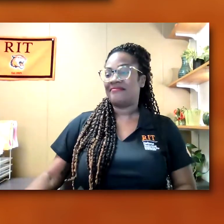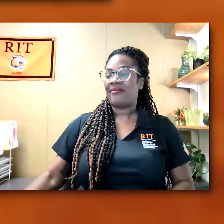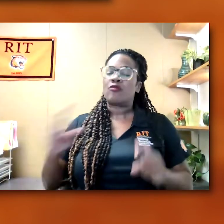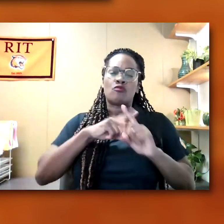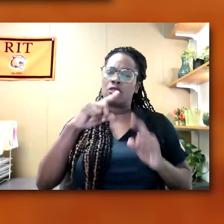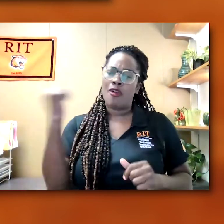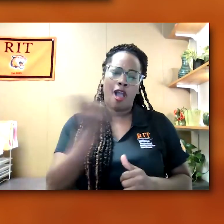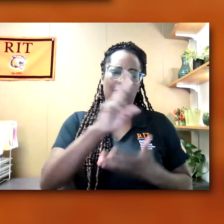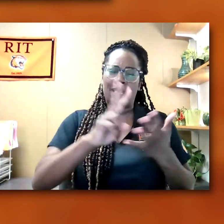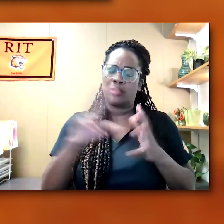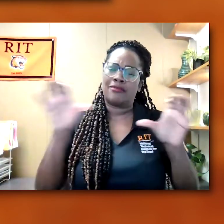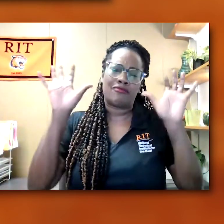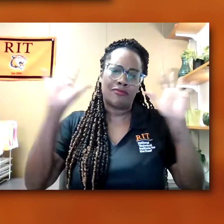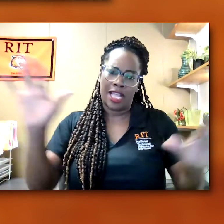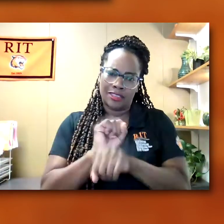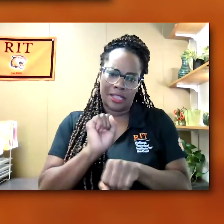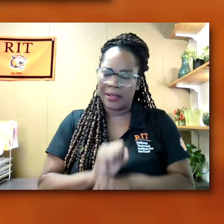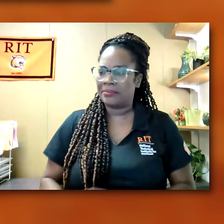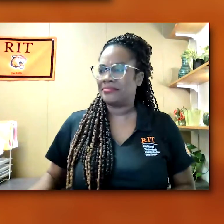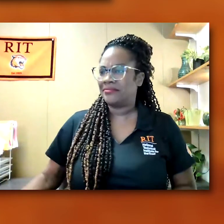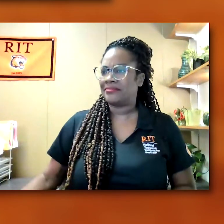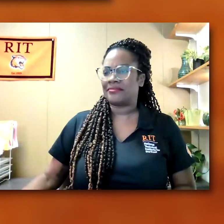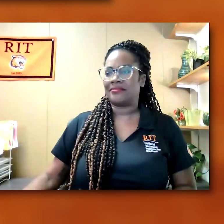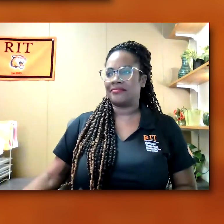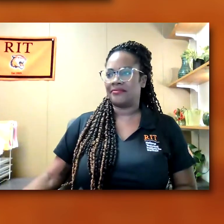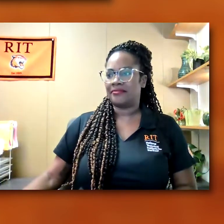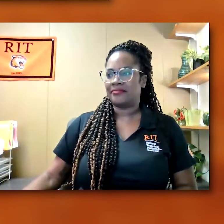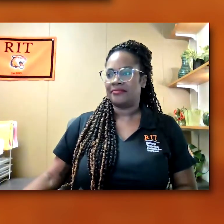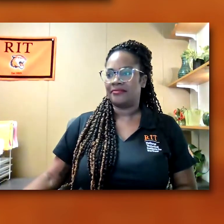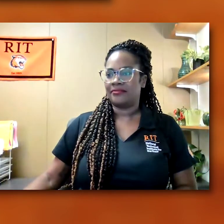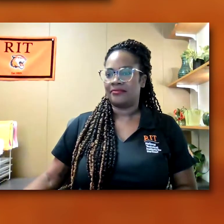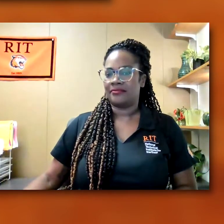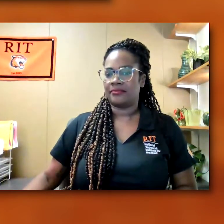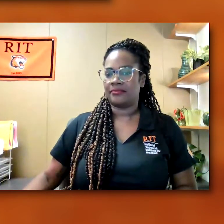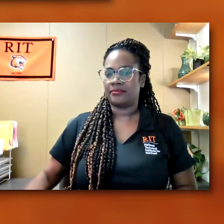to the time it drops, then show the egg after that, without any cuts.